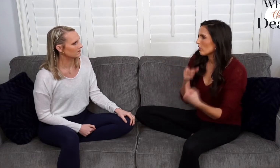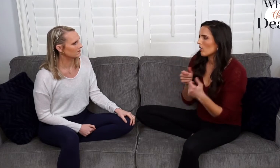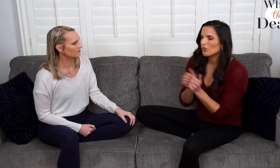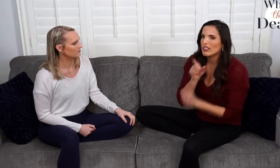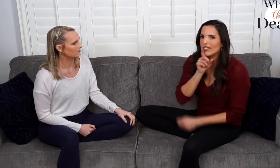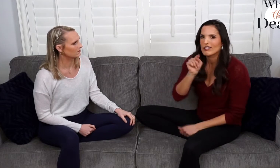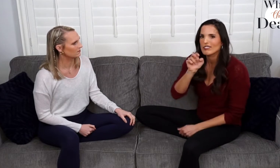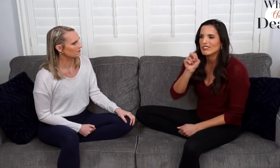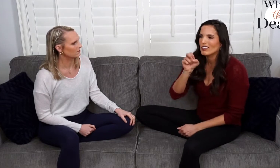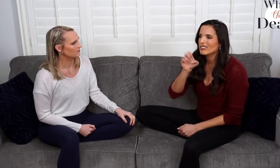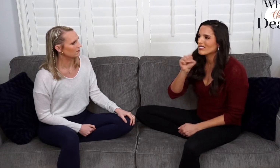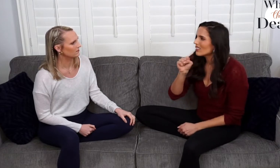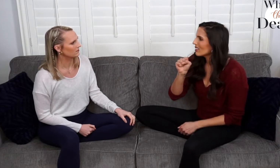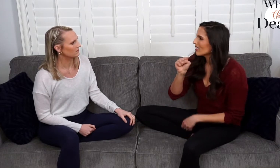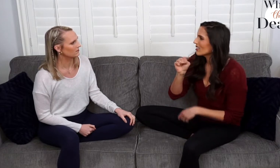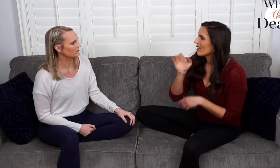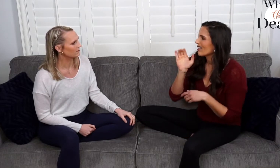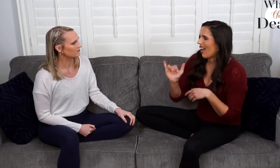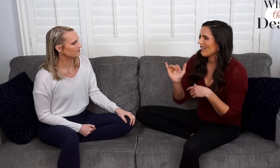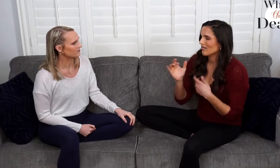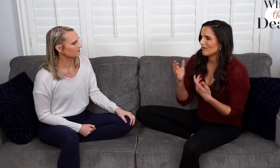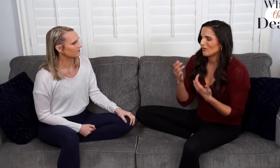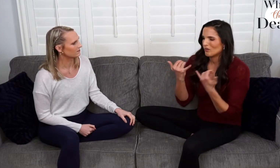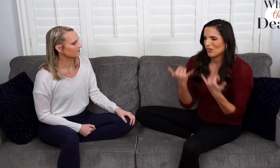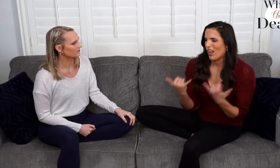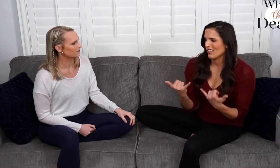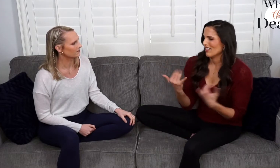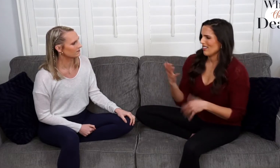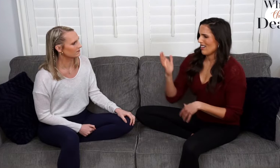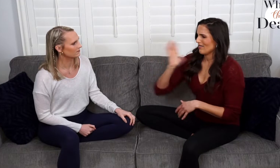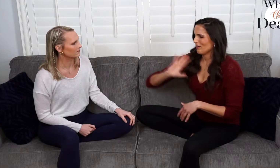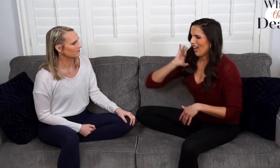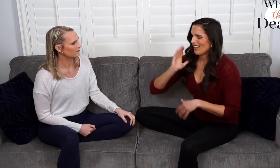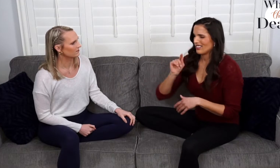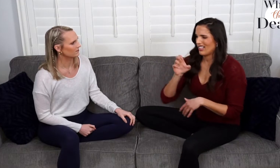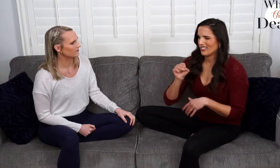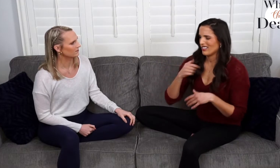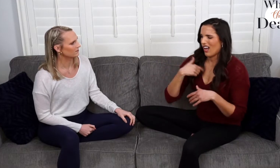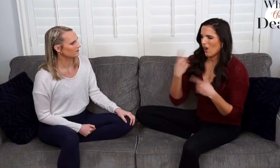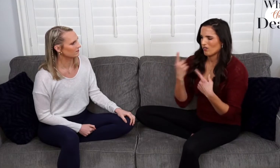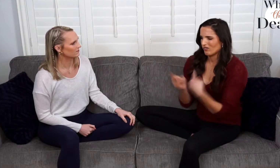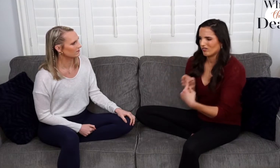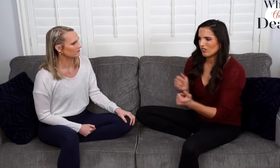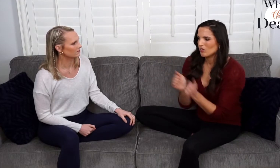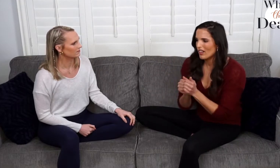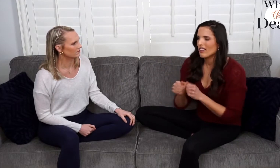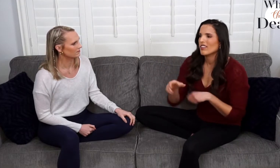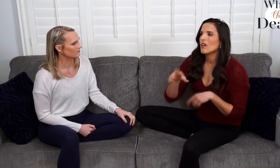things that I struggled with were tenses that present and past tense. I always had difficult